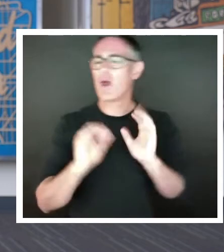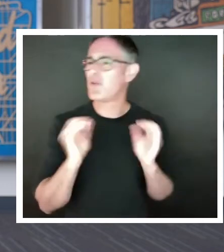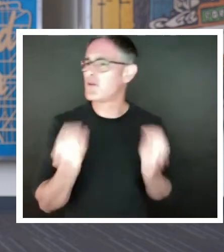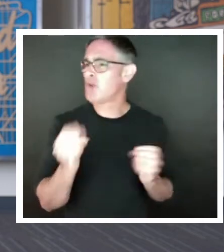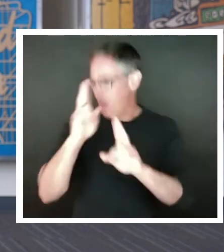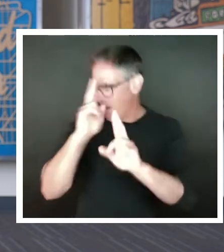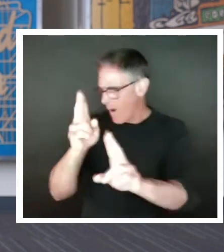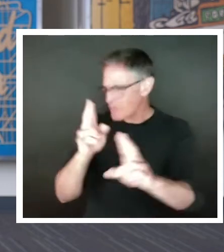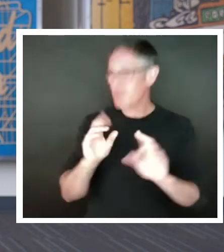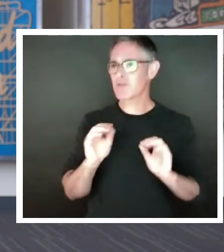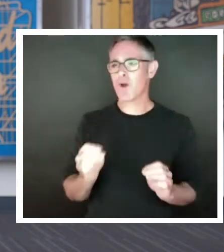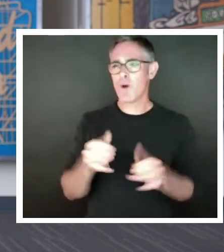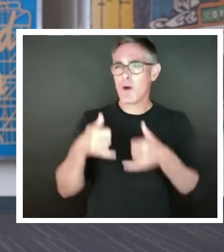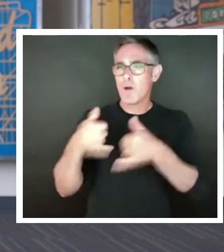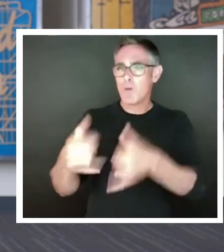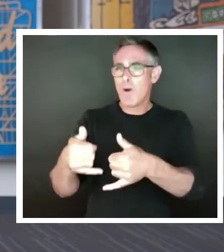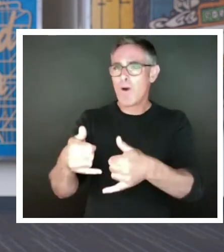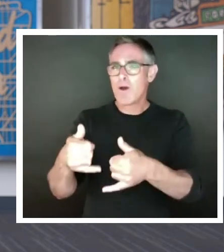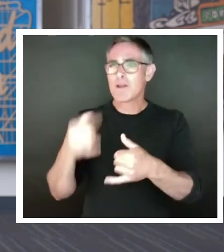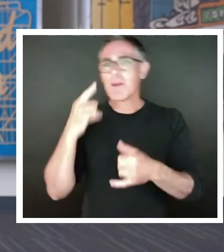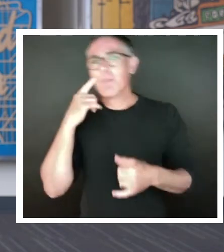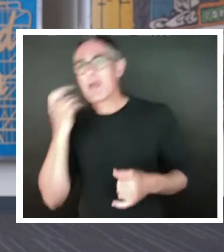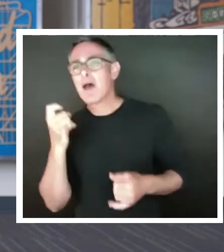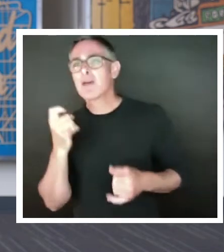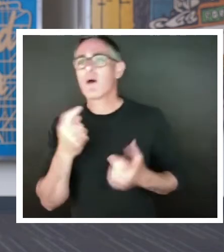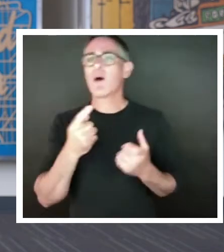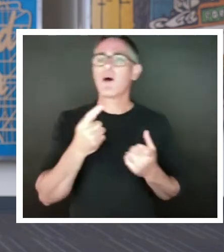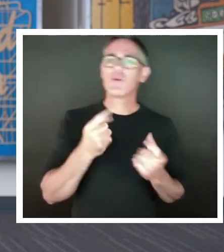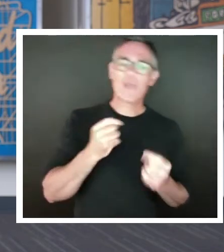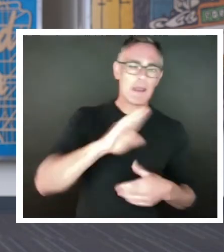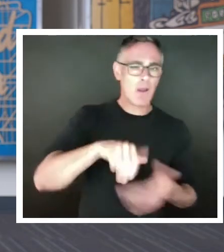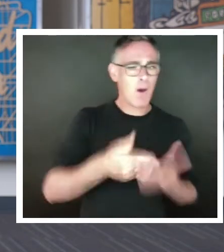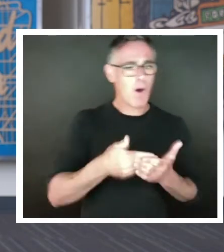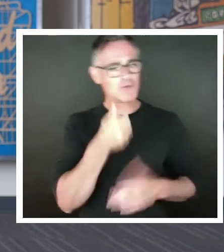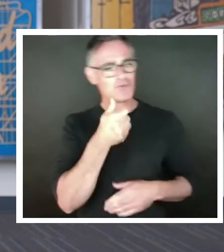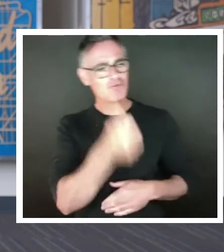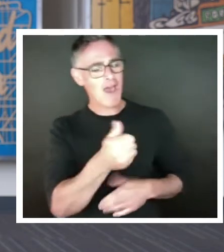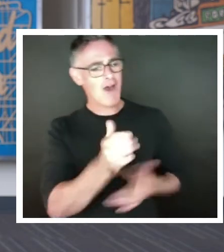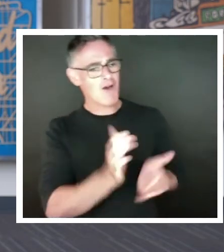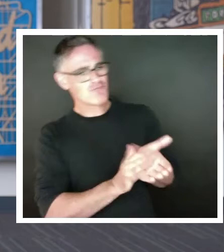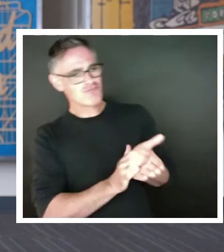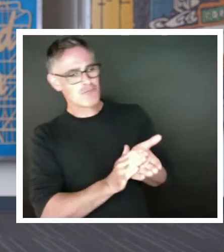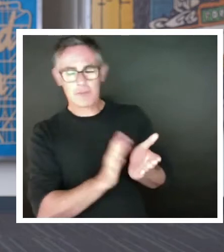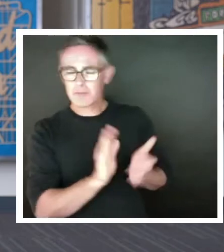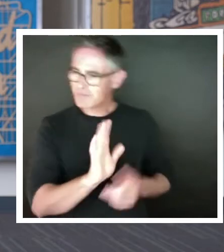being given for doing it all on your own. And I am someone, again,